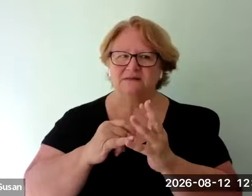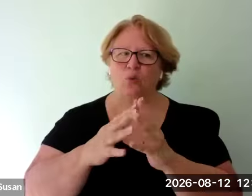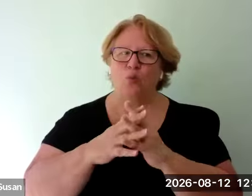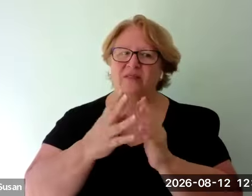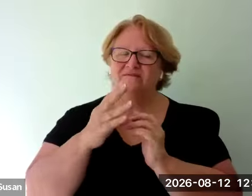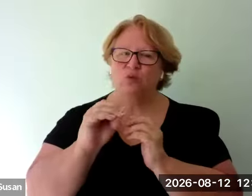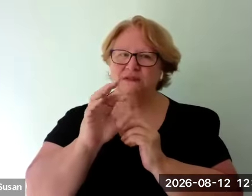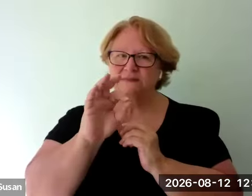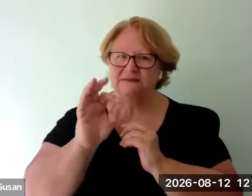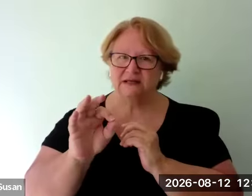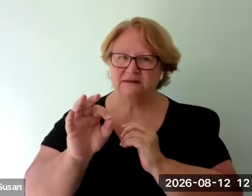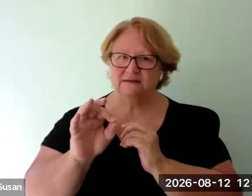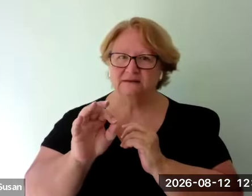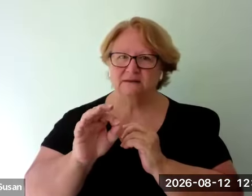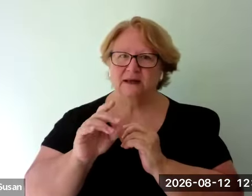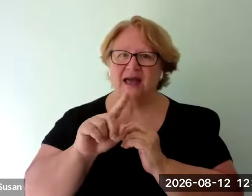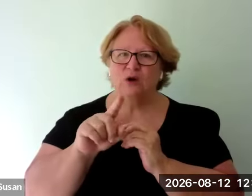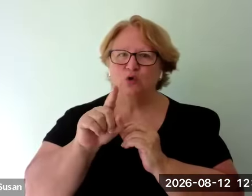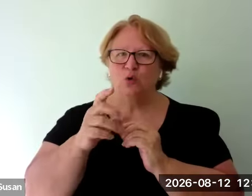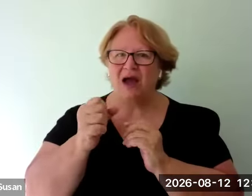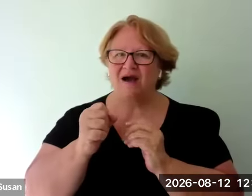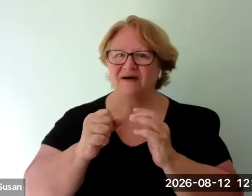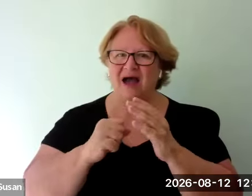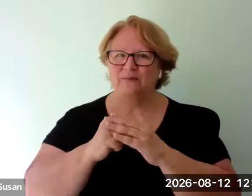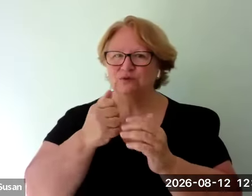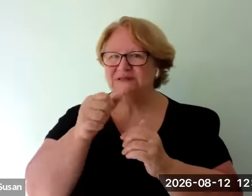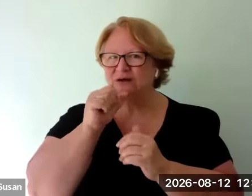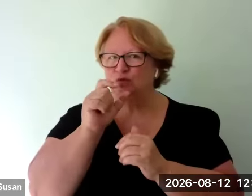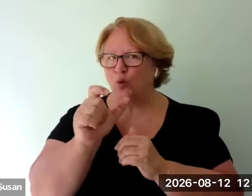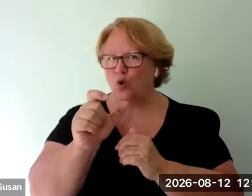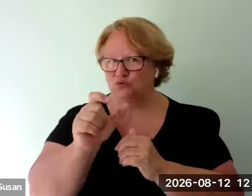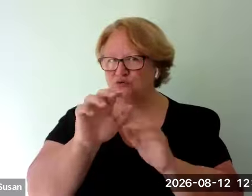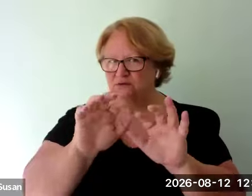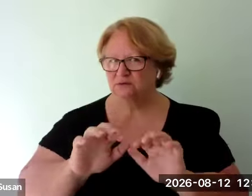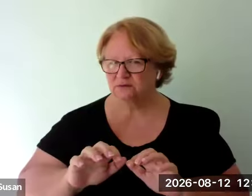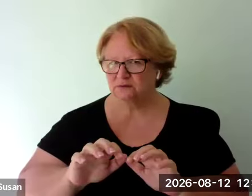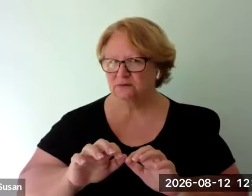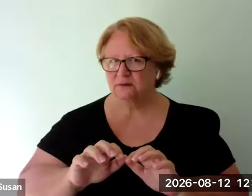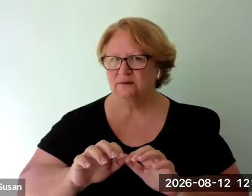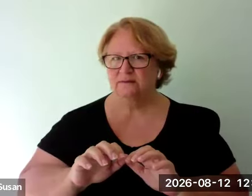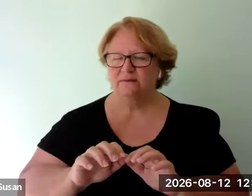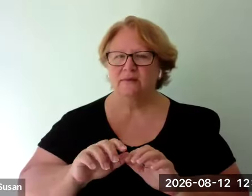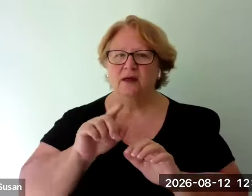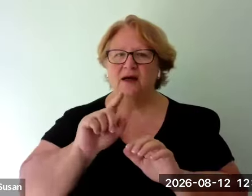1 is connection to the NDRP principles and Research Agenda